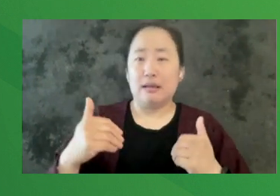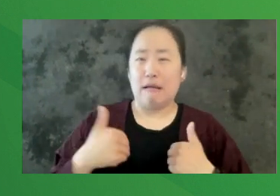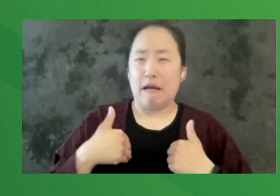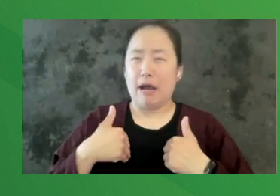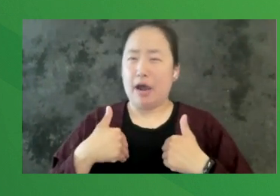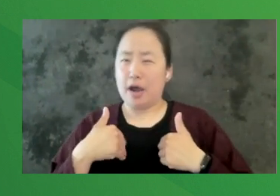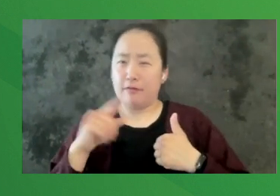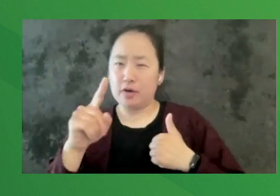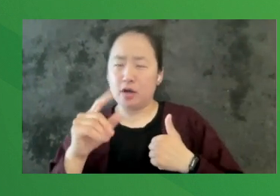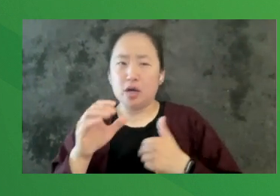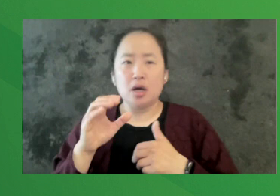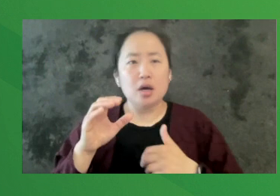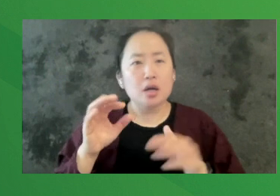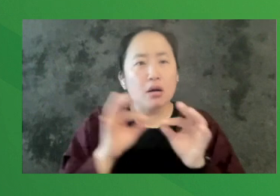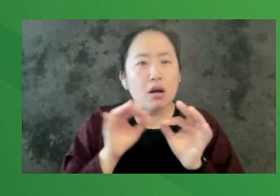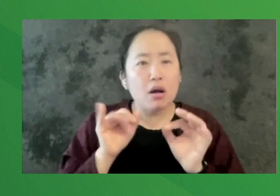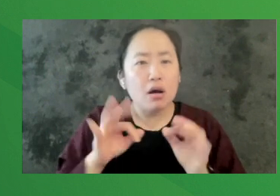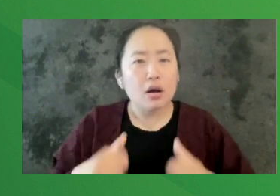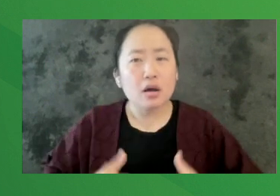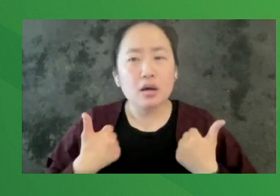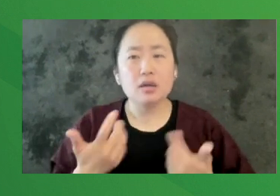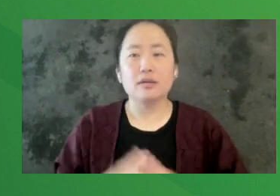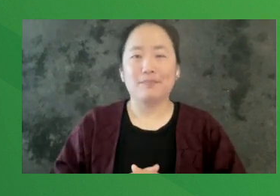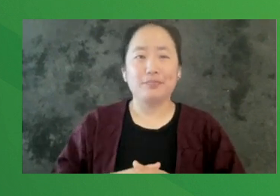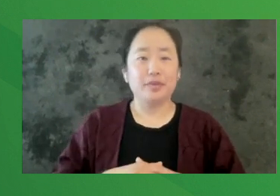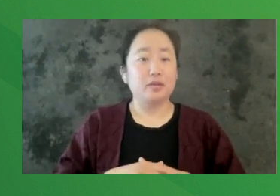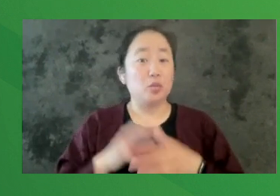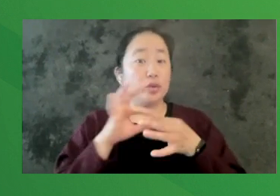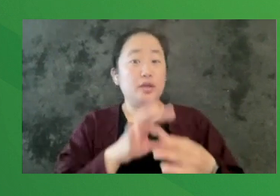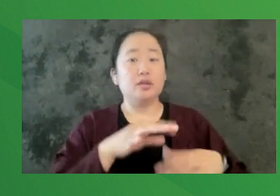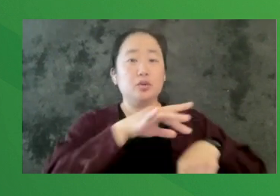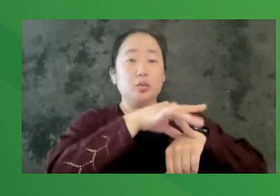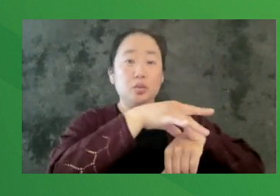living. If we're talking about sustainability in our planet, how can we foster a sense of